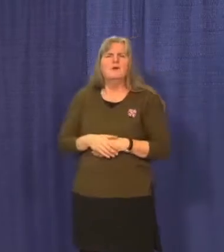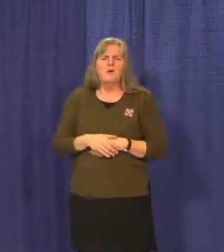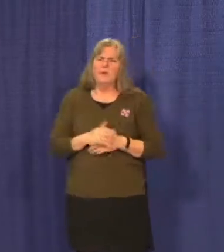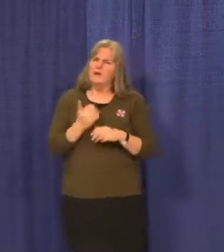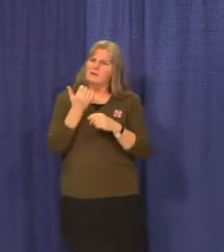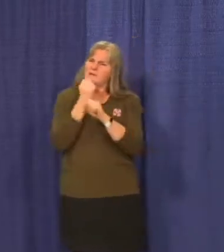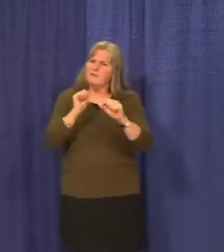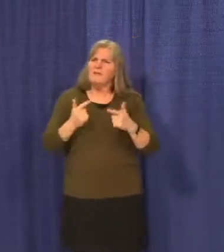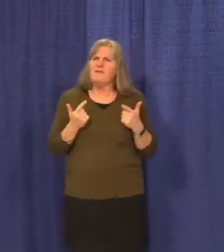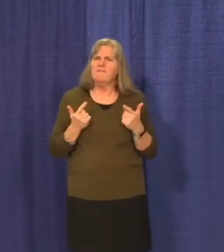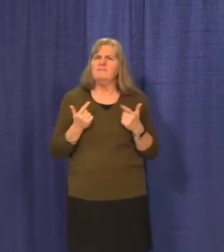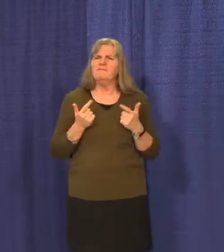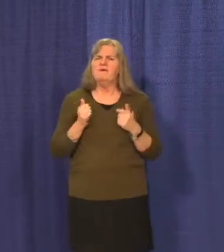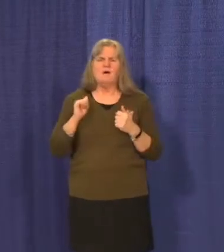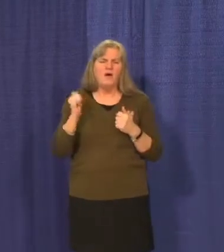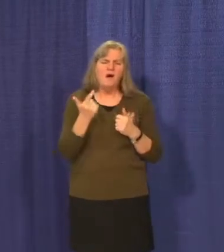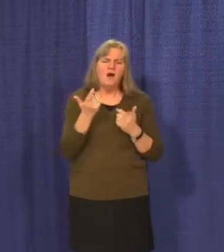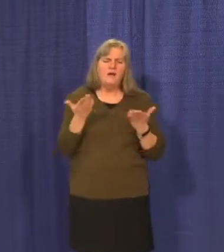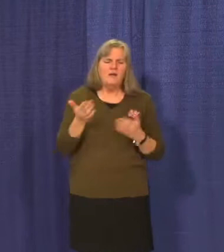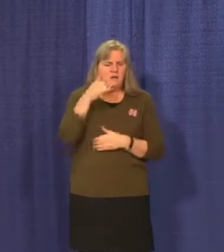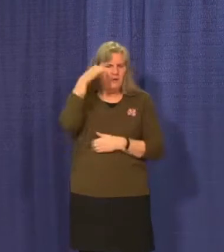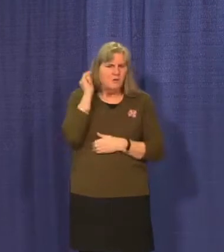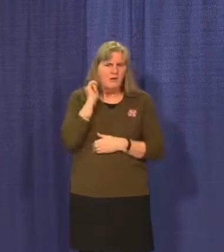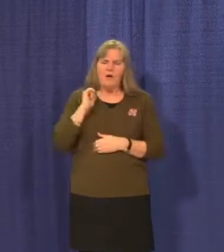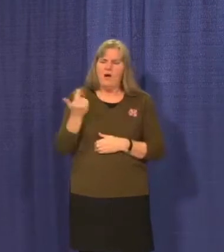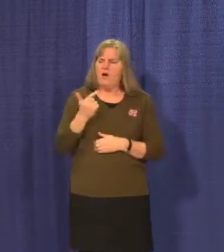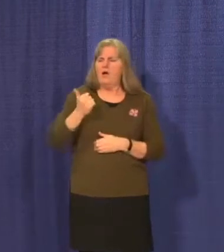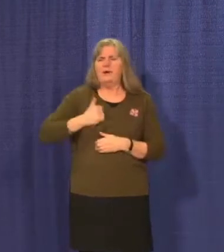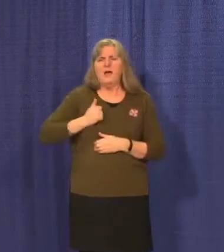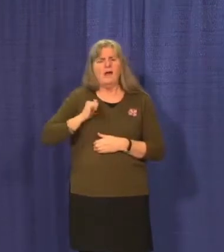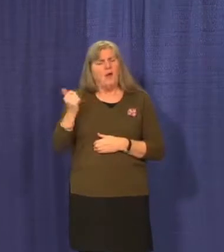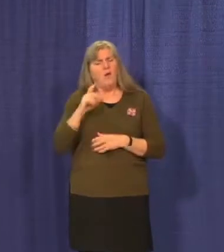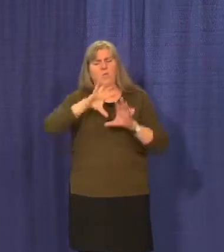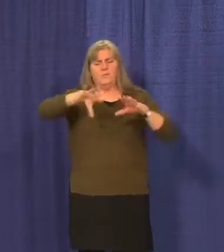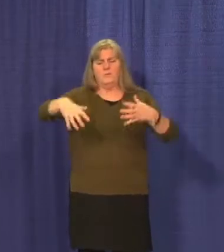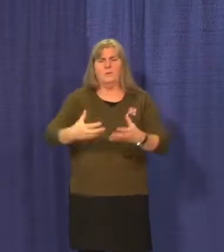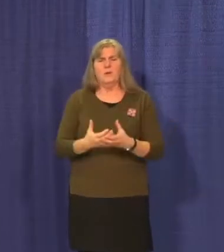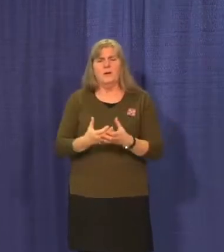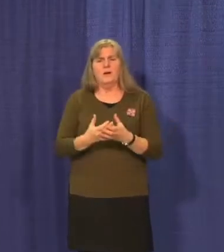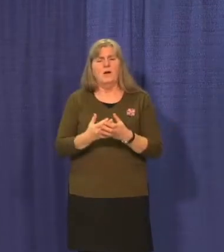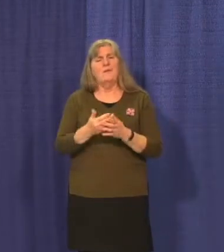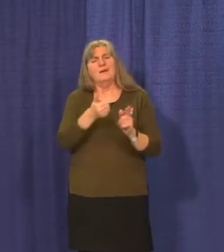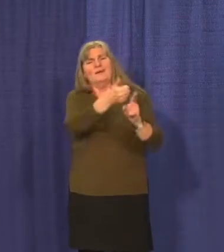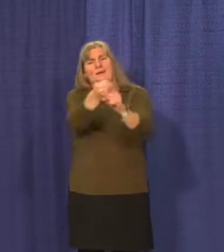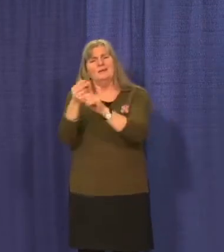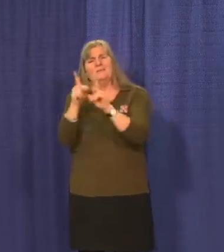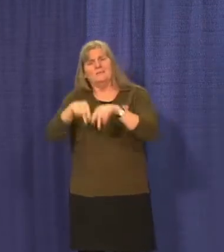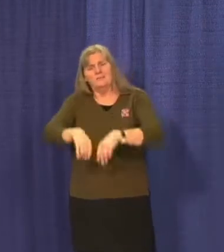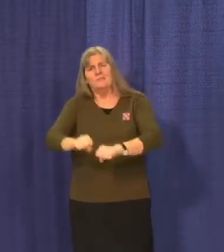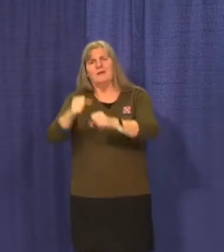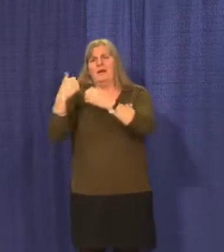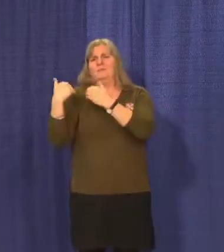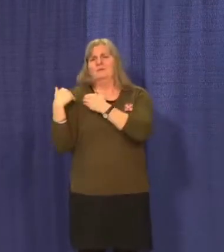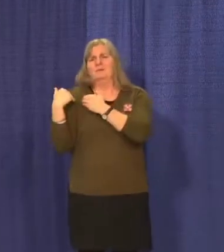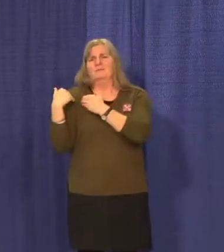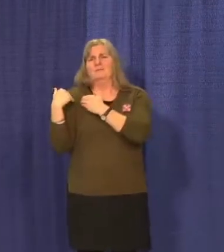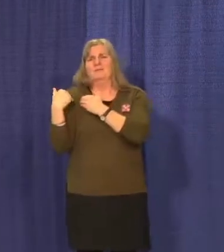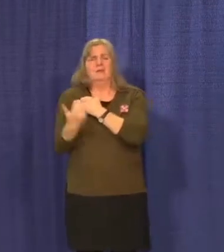The vaccine will save lives here in the Yukon, across Canada, and around the world. But we all need to do our part.